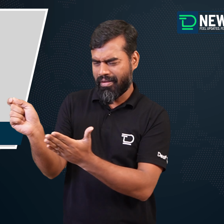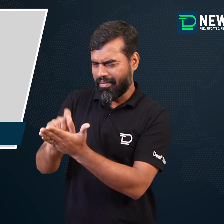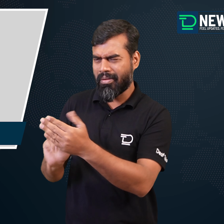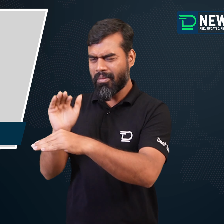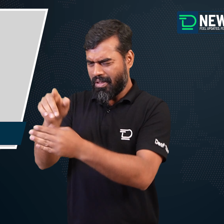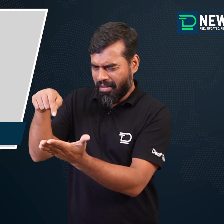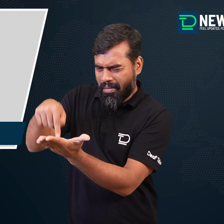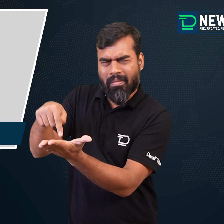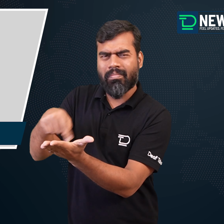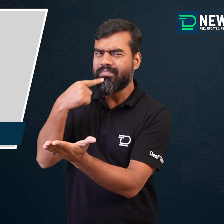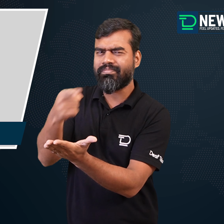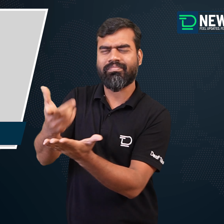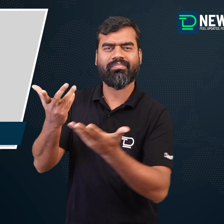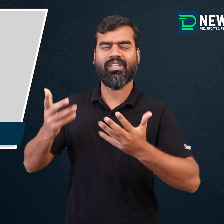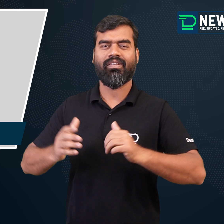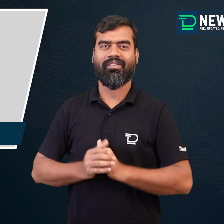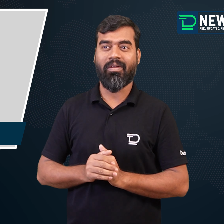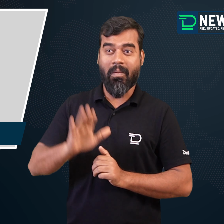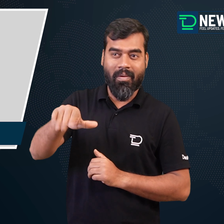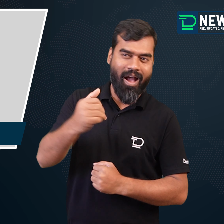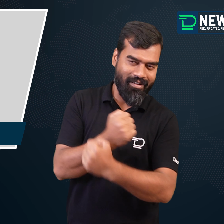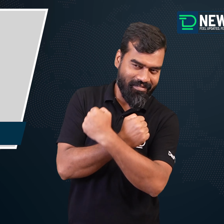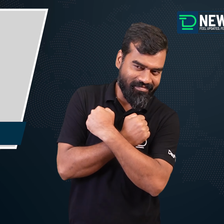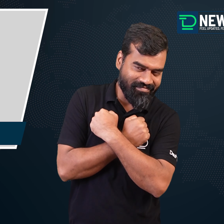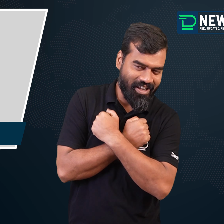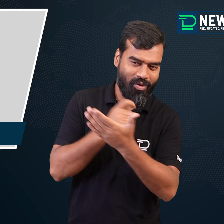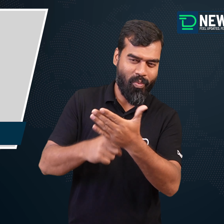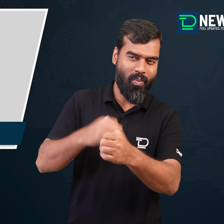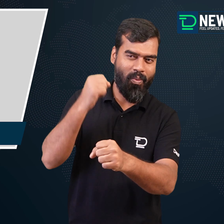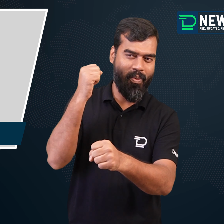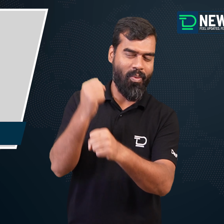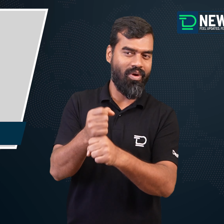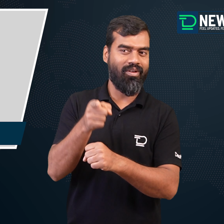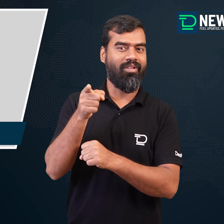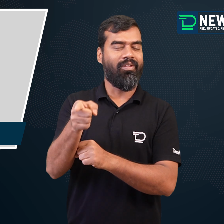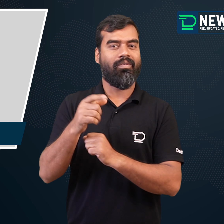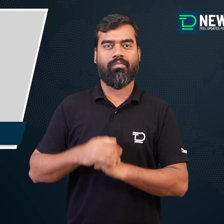In that letter, he has written, "Dear Rahul Gandhi,